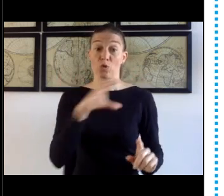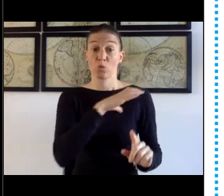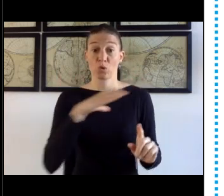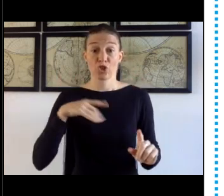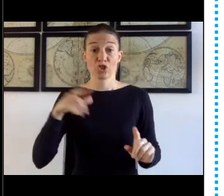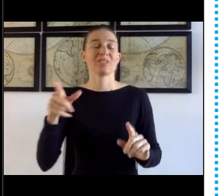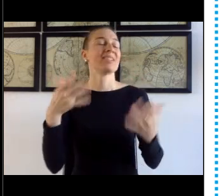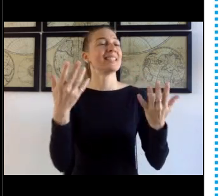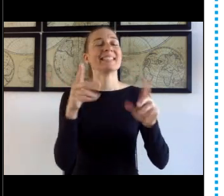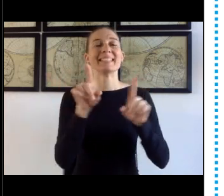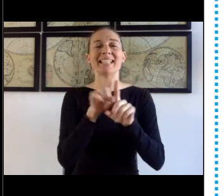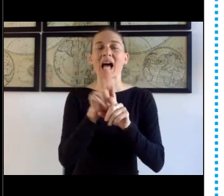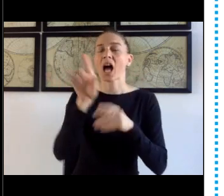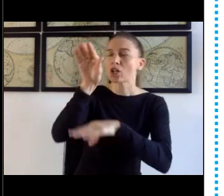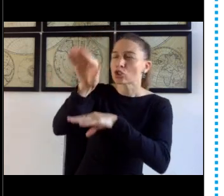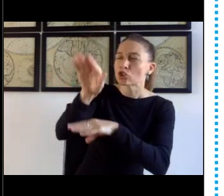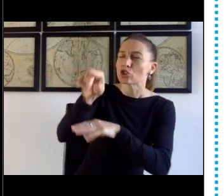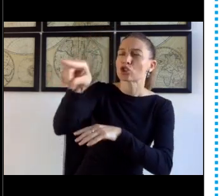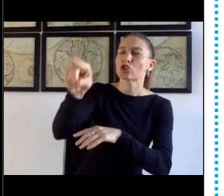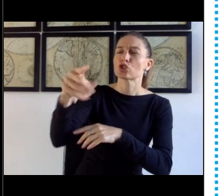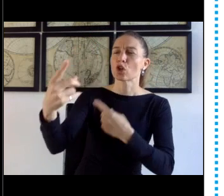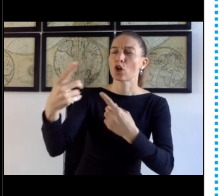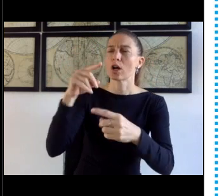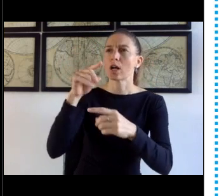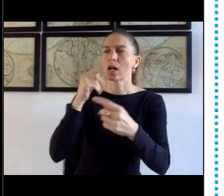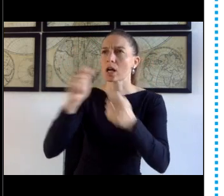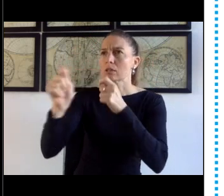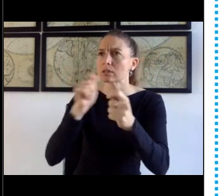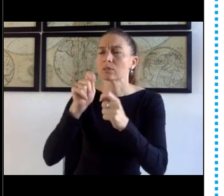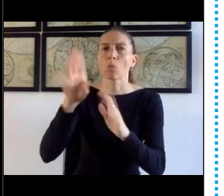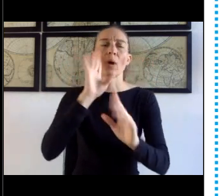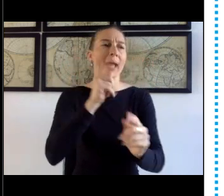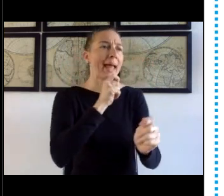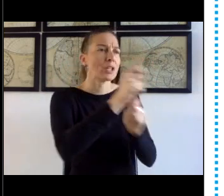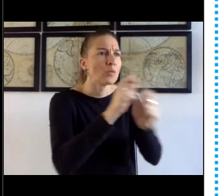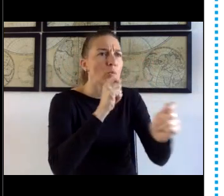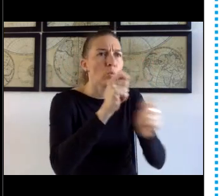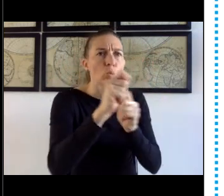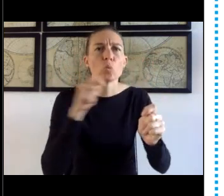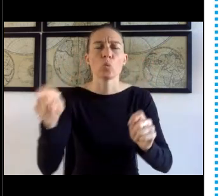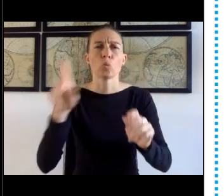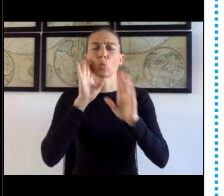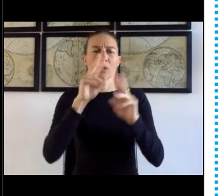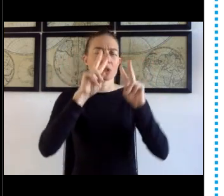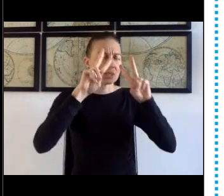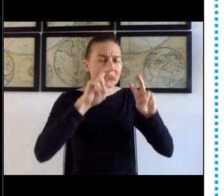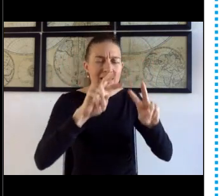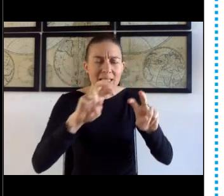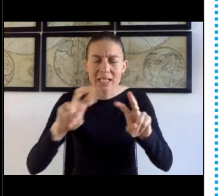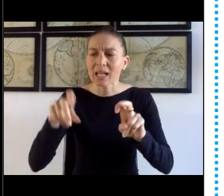who they'll do interviews, studies, they'll collect data on how these regulations are working at the moment